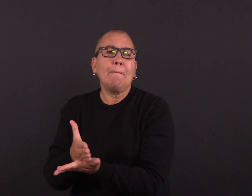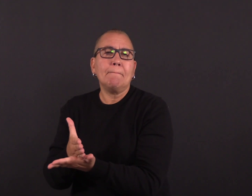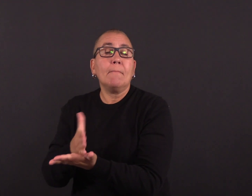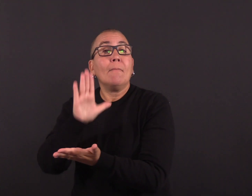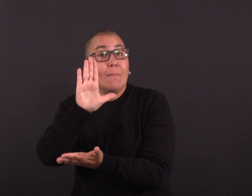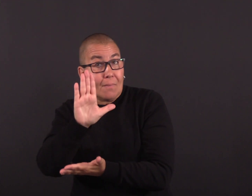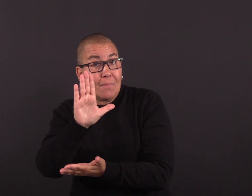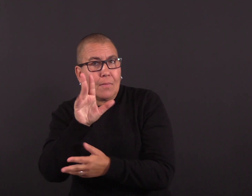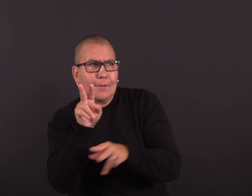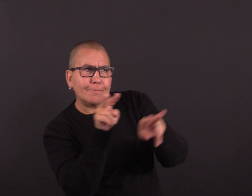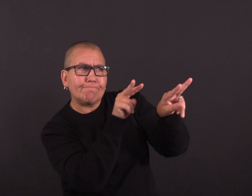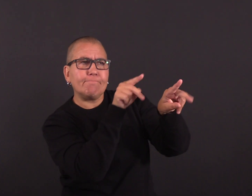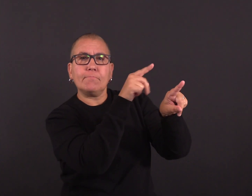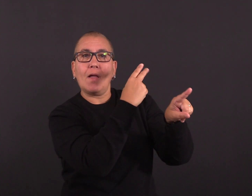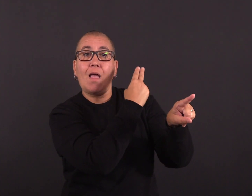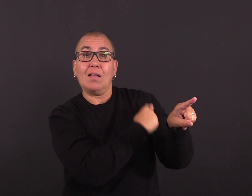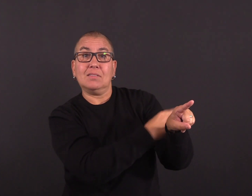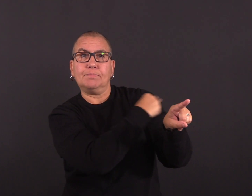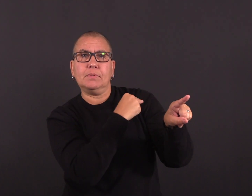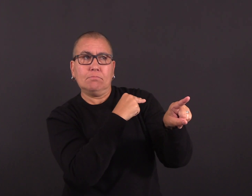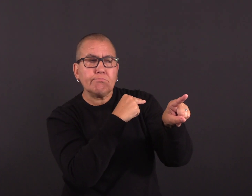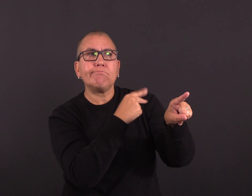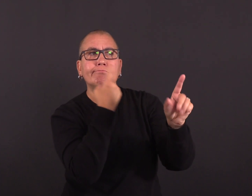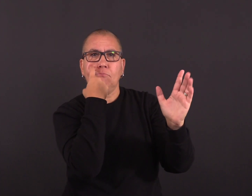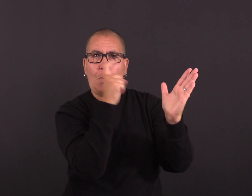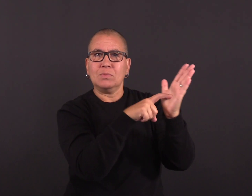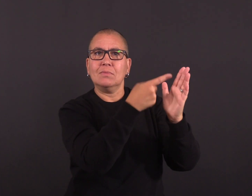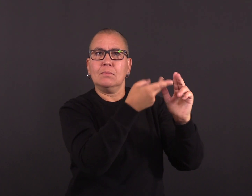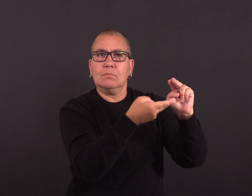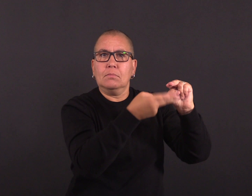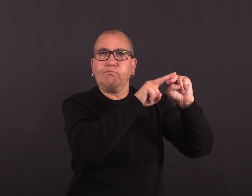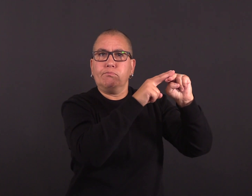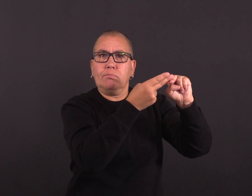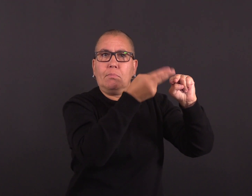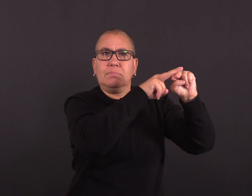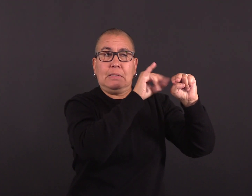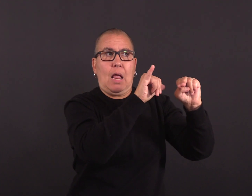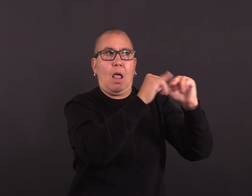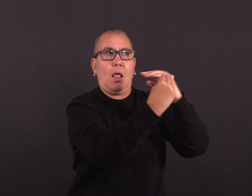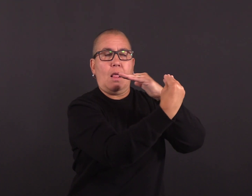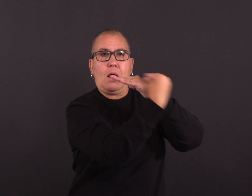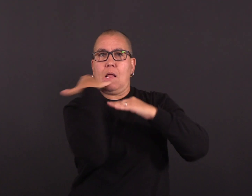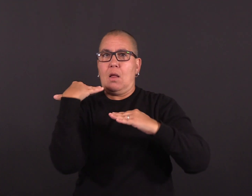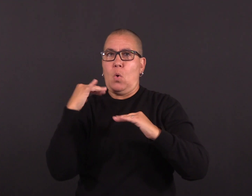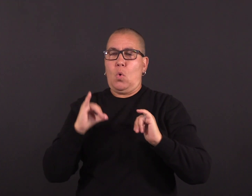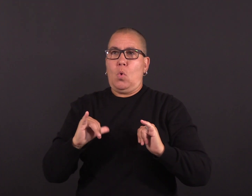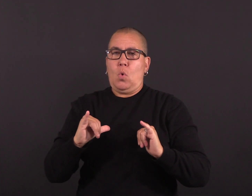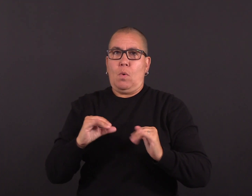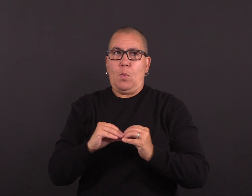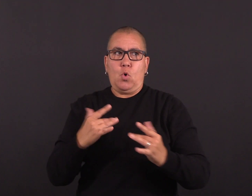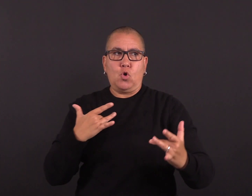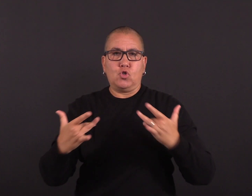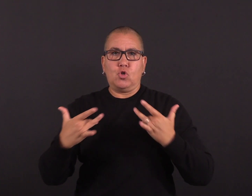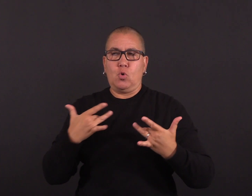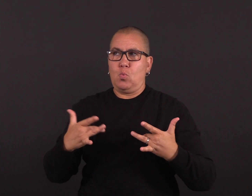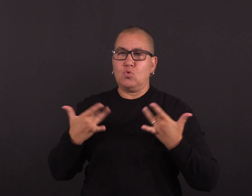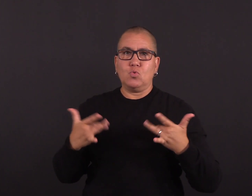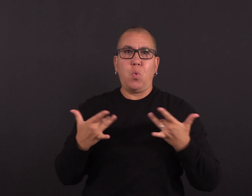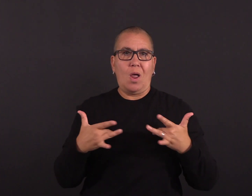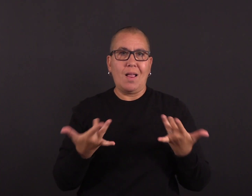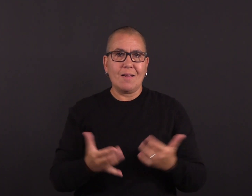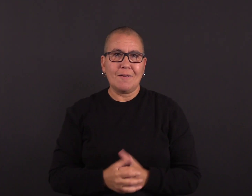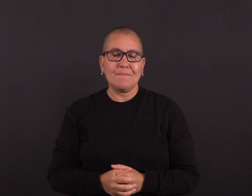the University of California San Francisco. “Hospitalizations have not yet doubled,